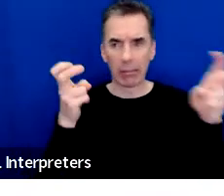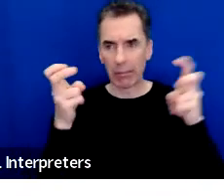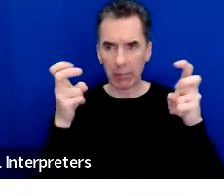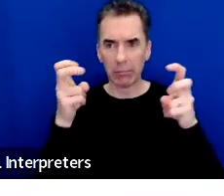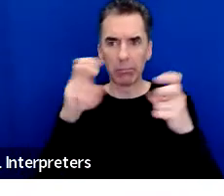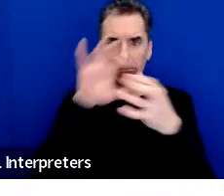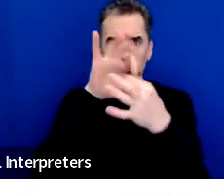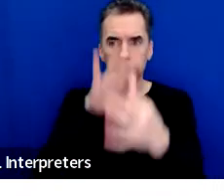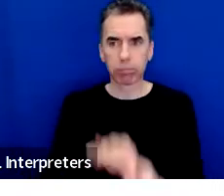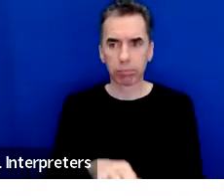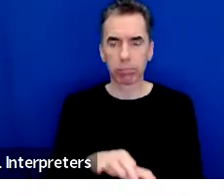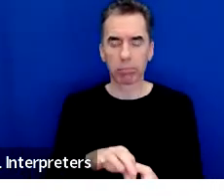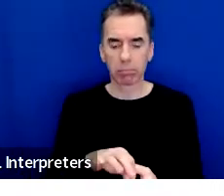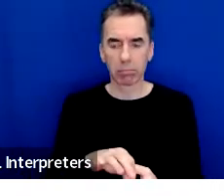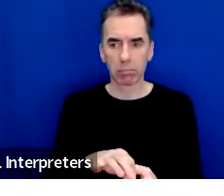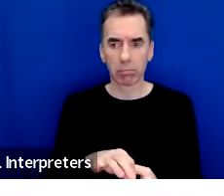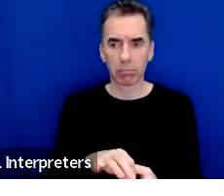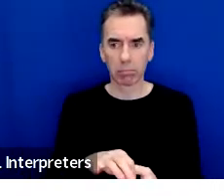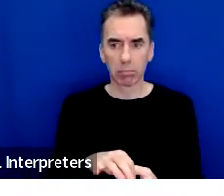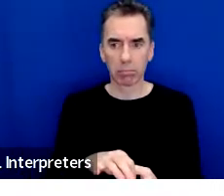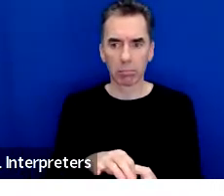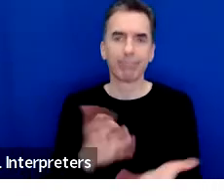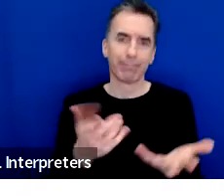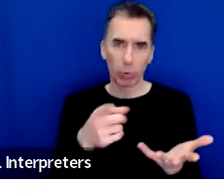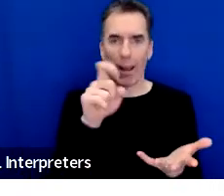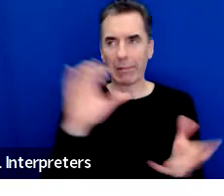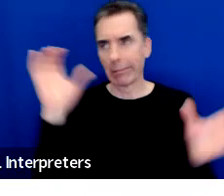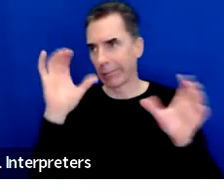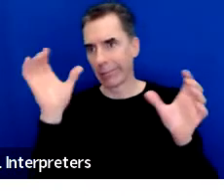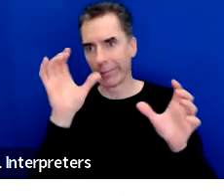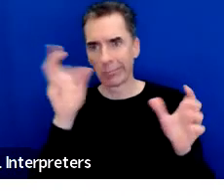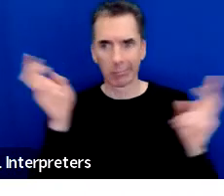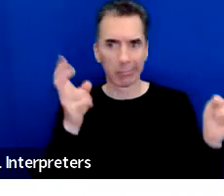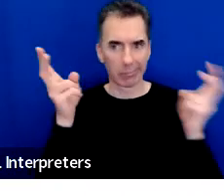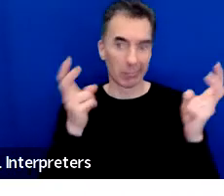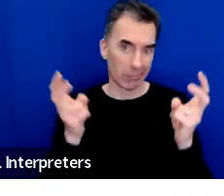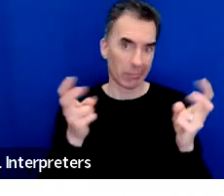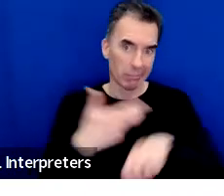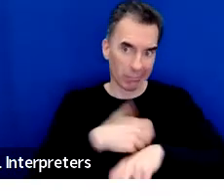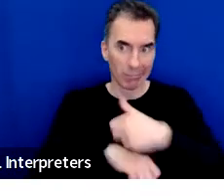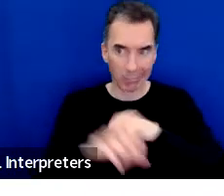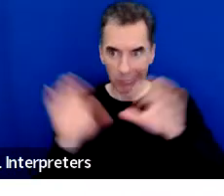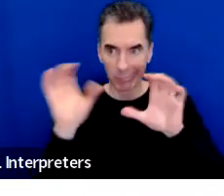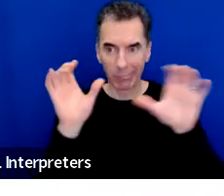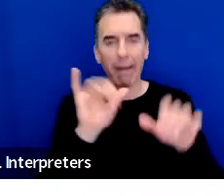the work has to be done and it's so, so thinking of those disciplines where